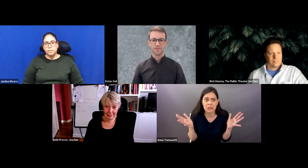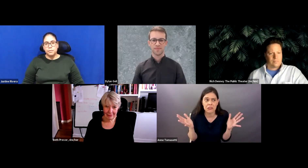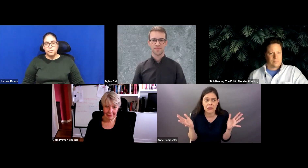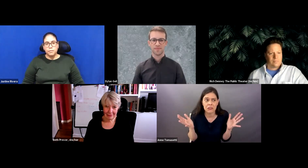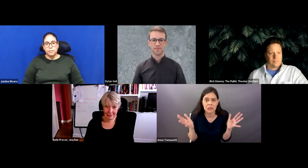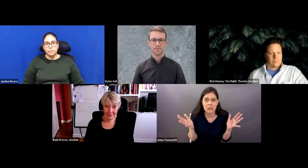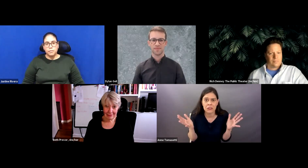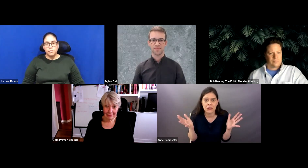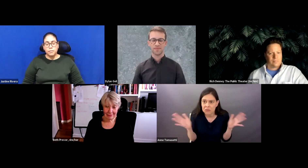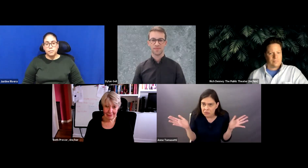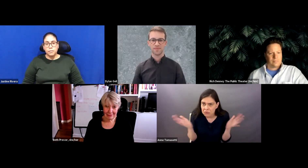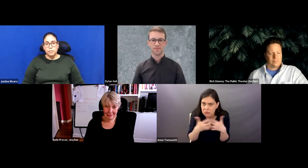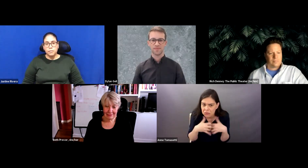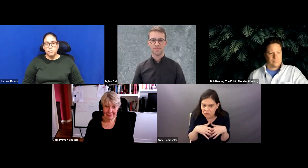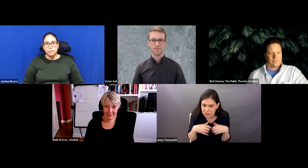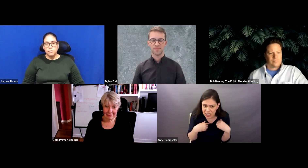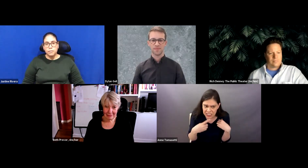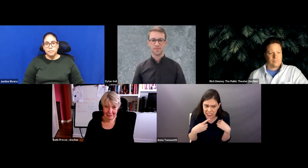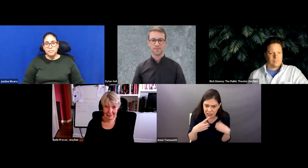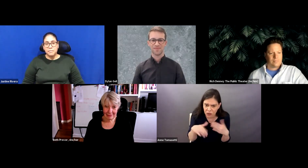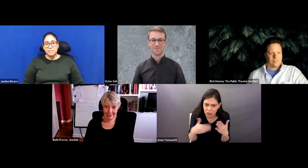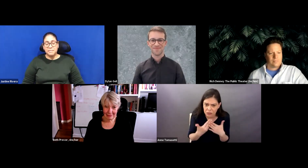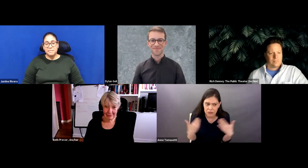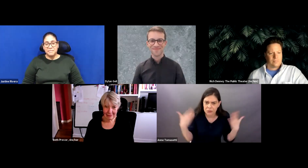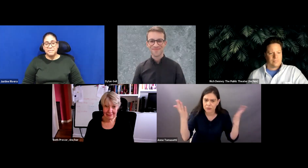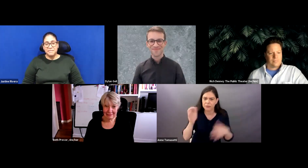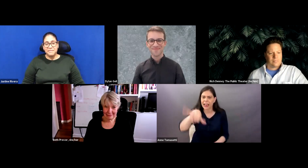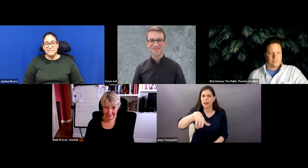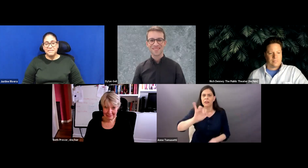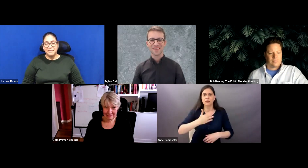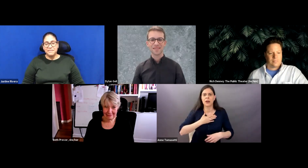with the editors, but we worked it out. I think that's